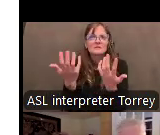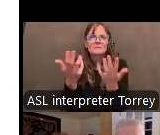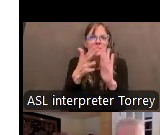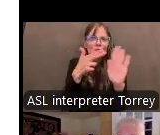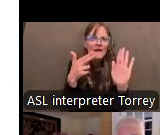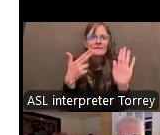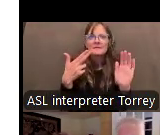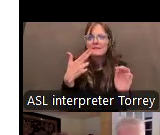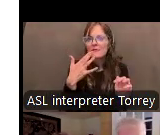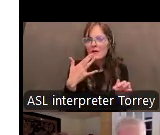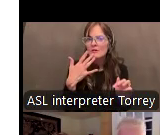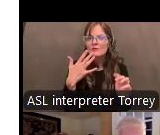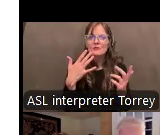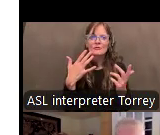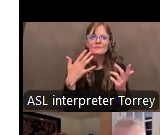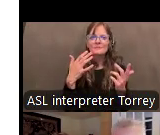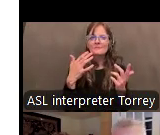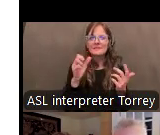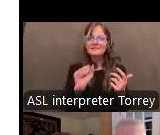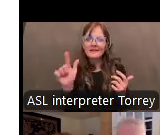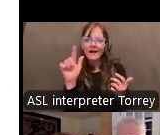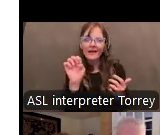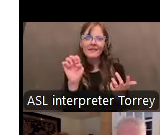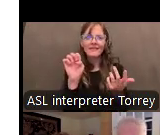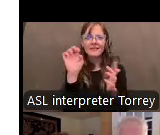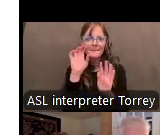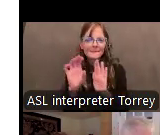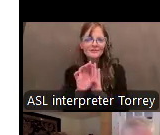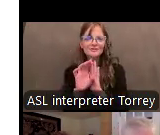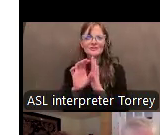everything, the voice, the tone, the pictures are all what one would expect.